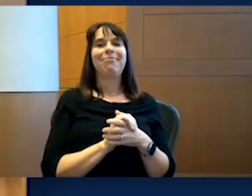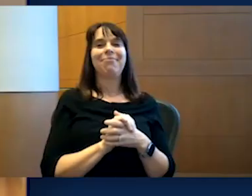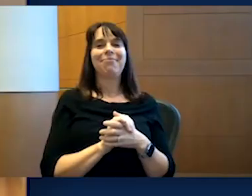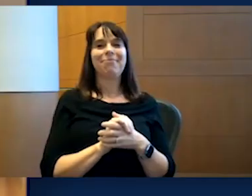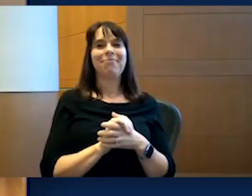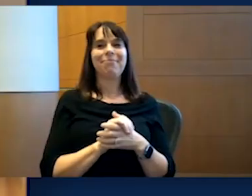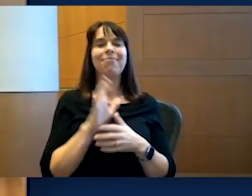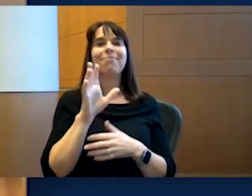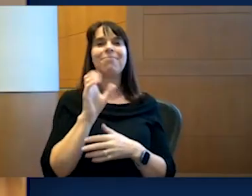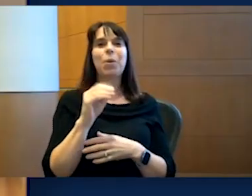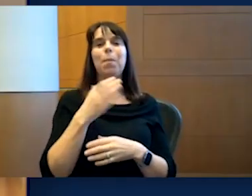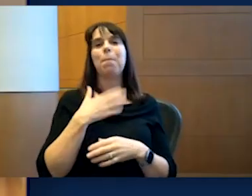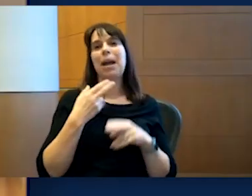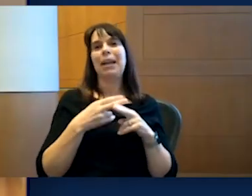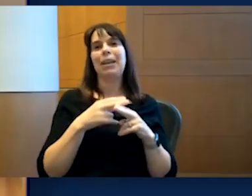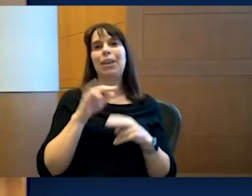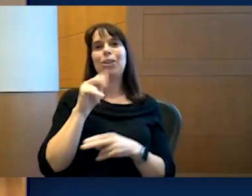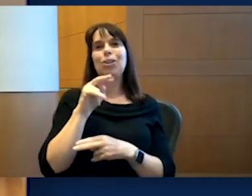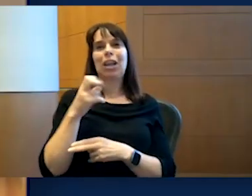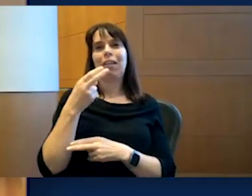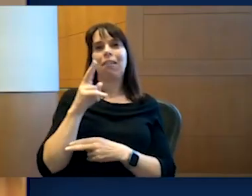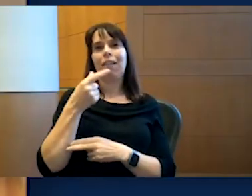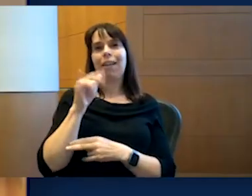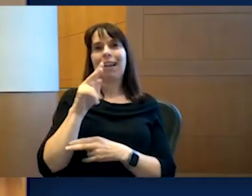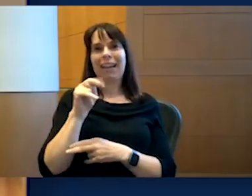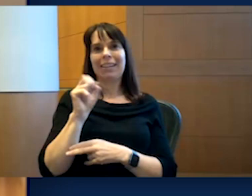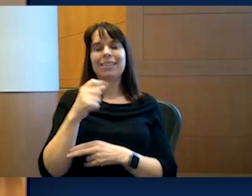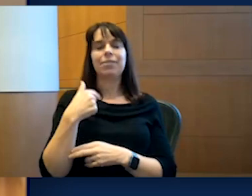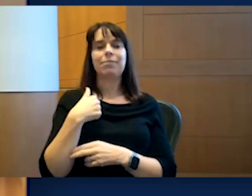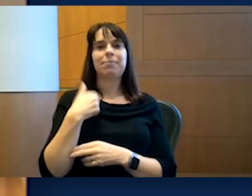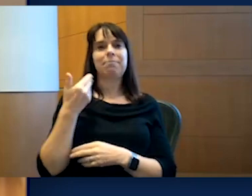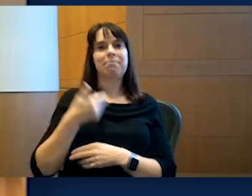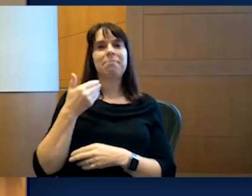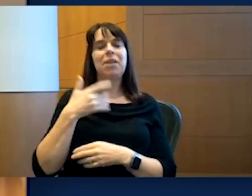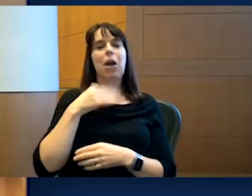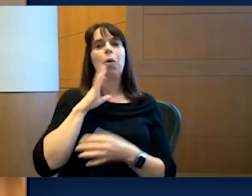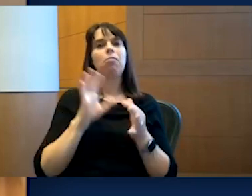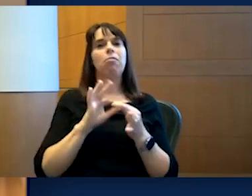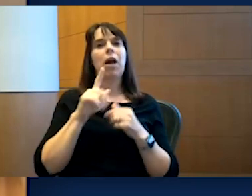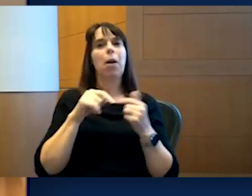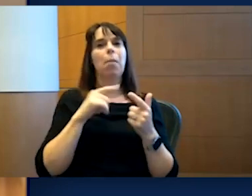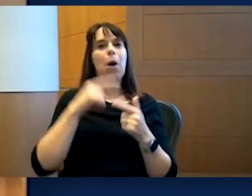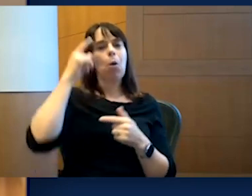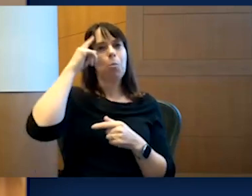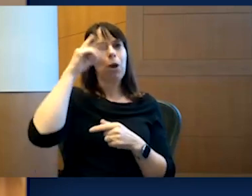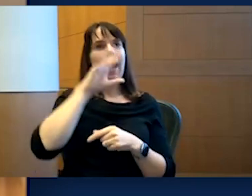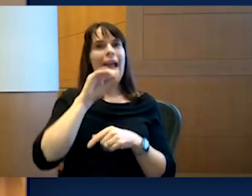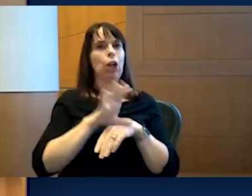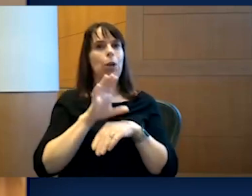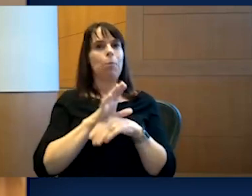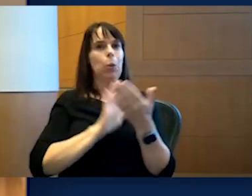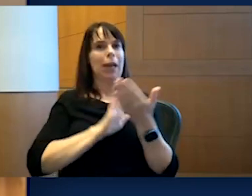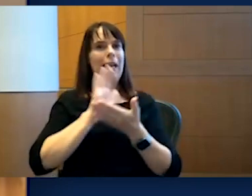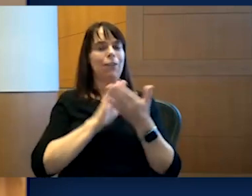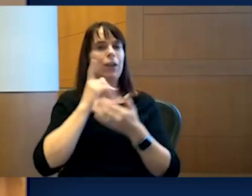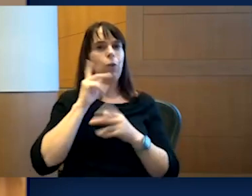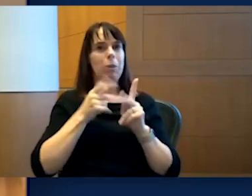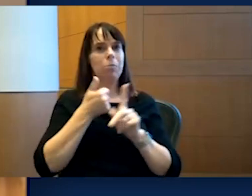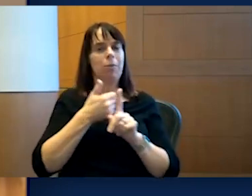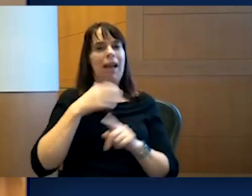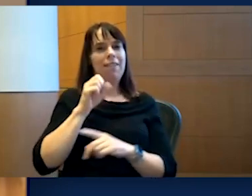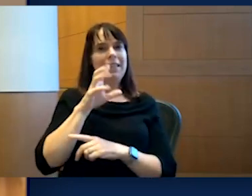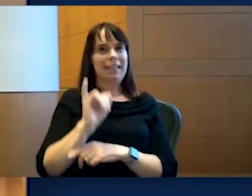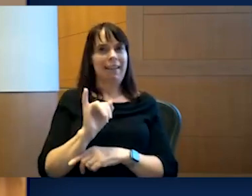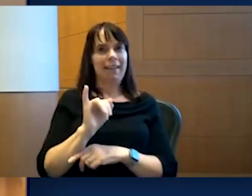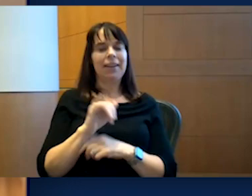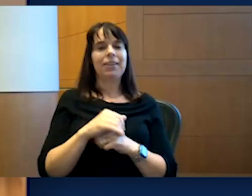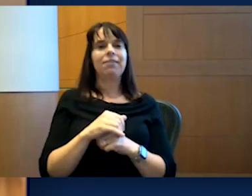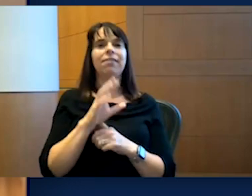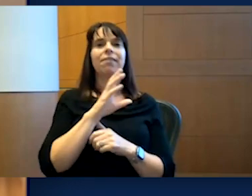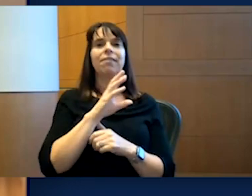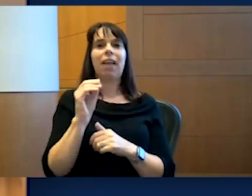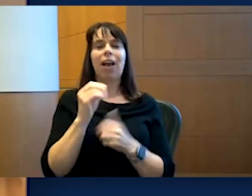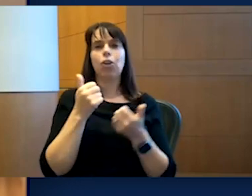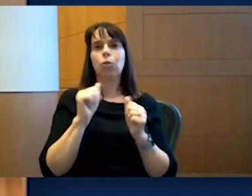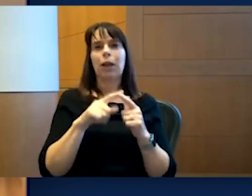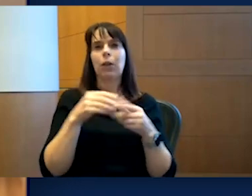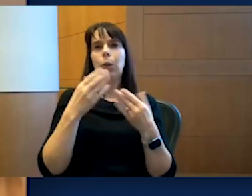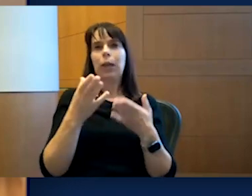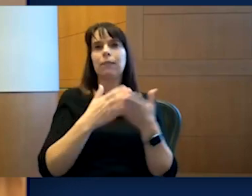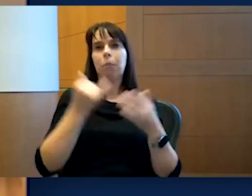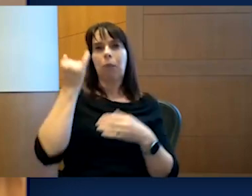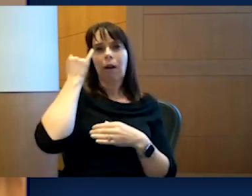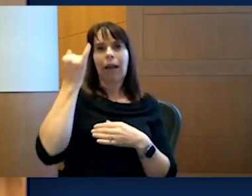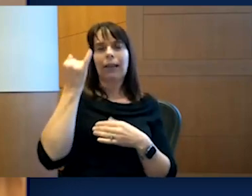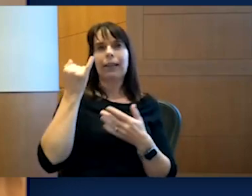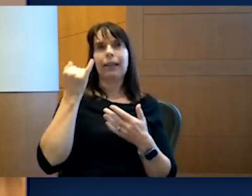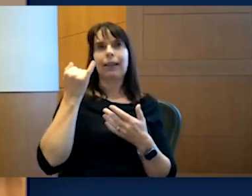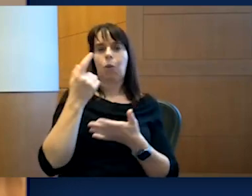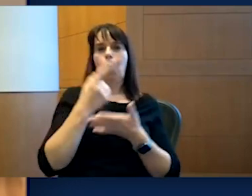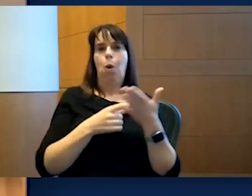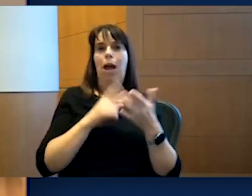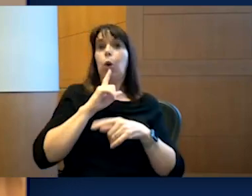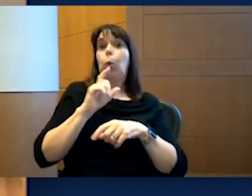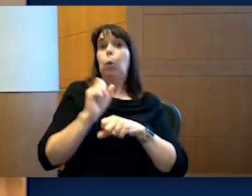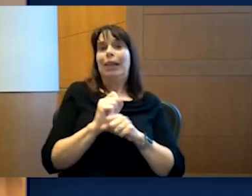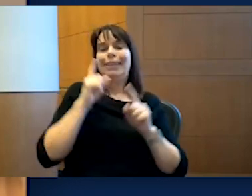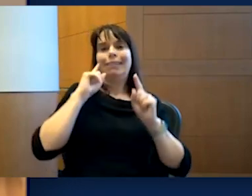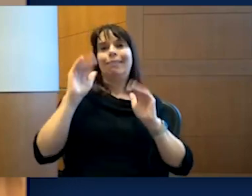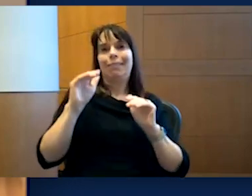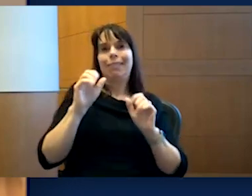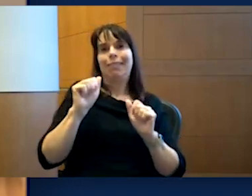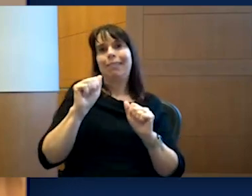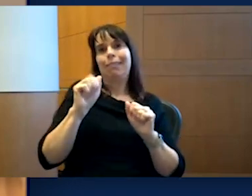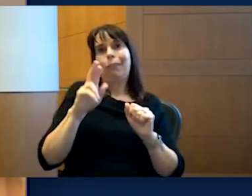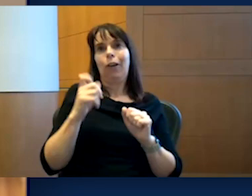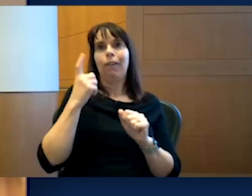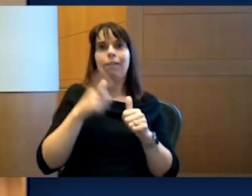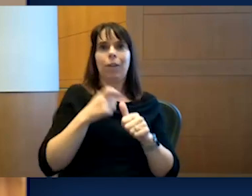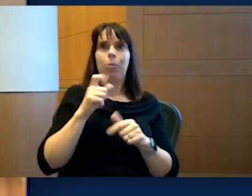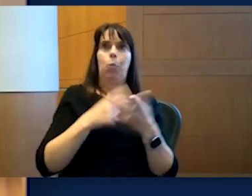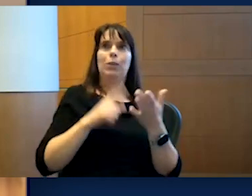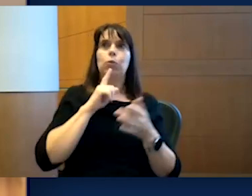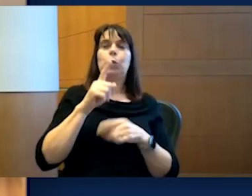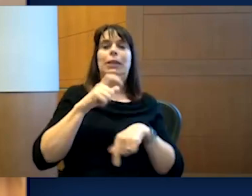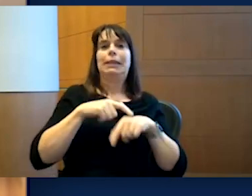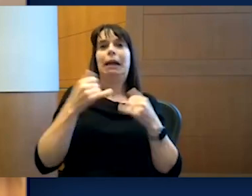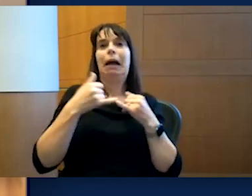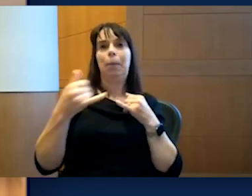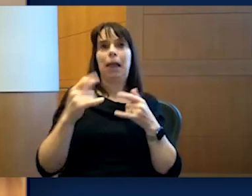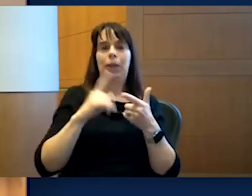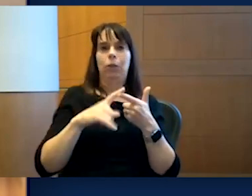My name is Jane Huggins and I am going to talk to you about brain computer interfaces for people with spinal cord in very and try to give you some idea of what realistic expectations are in a realistic timeline.